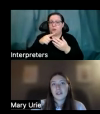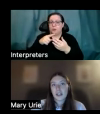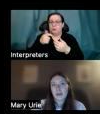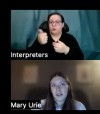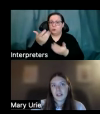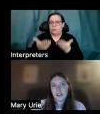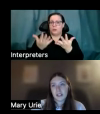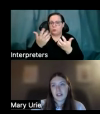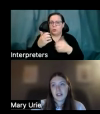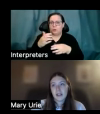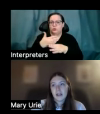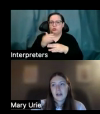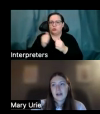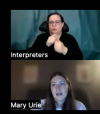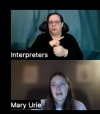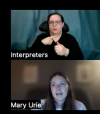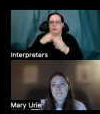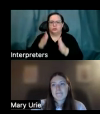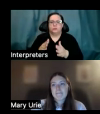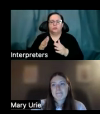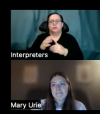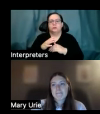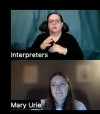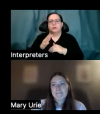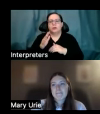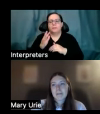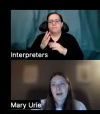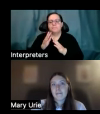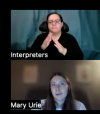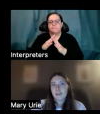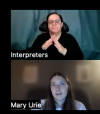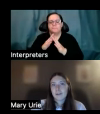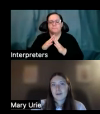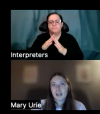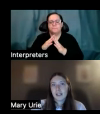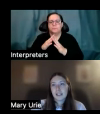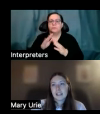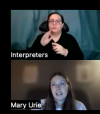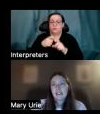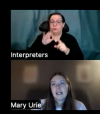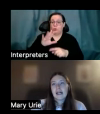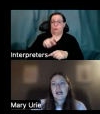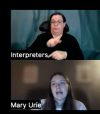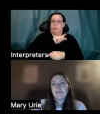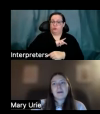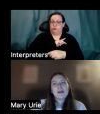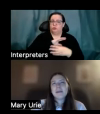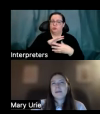share with legislators of your personal story, you can keep it